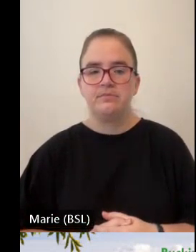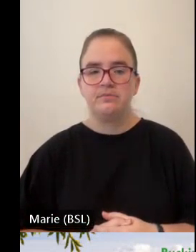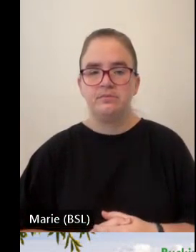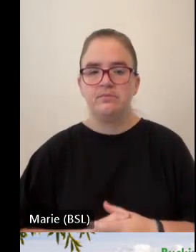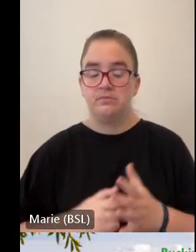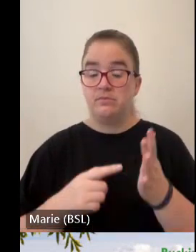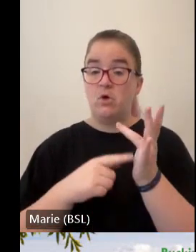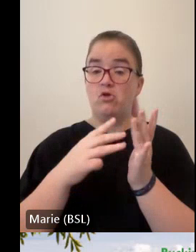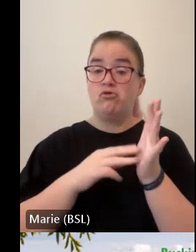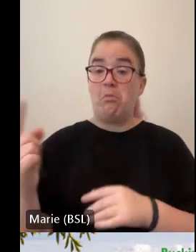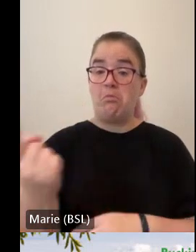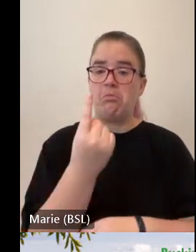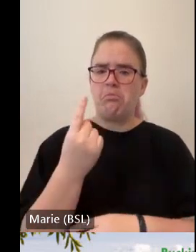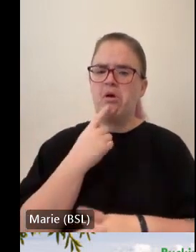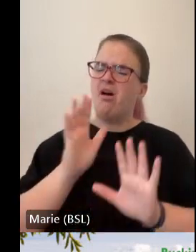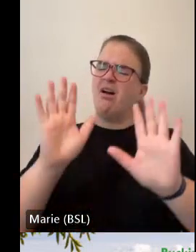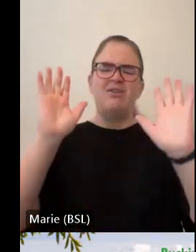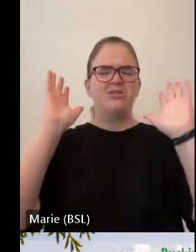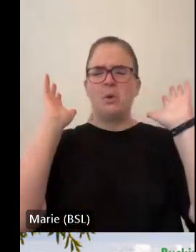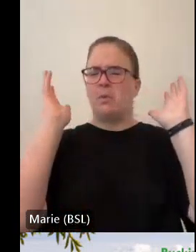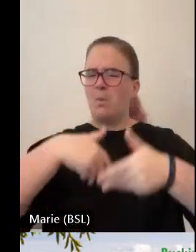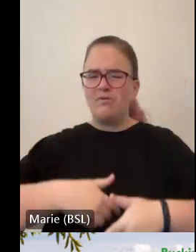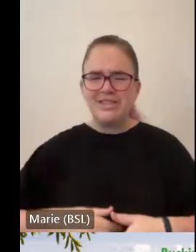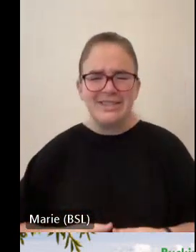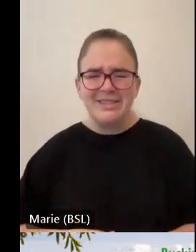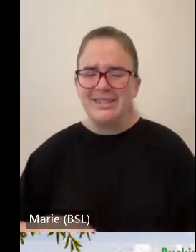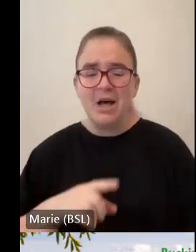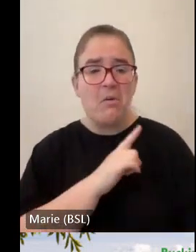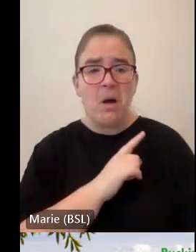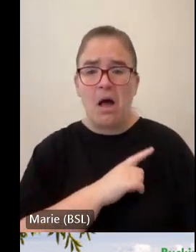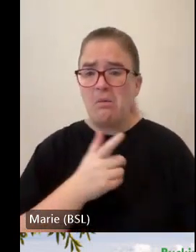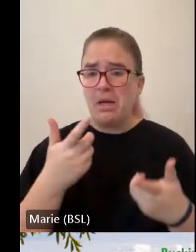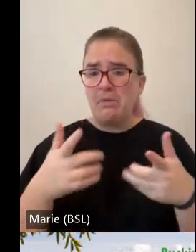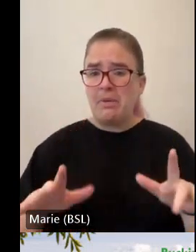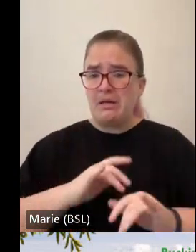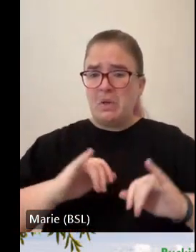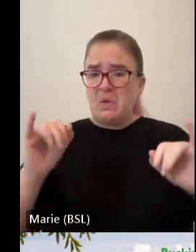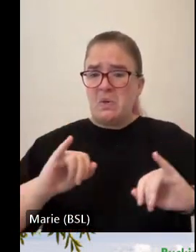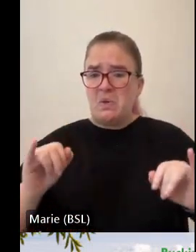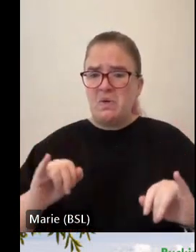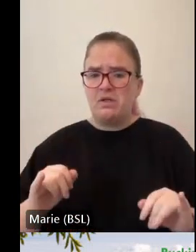Tom appeared and said, don't panic, we've had a disaster. I was in shock.